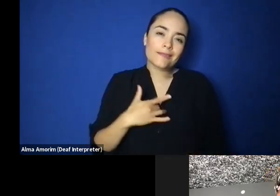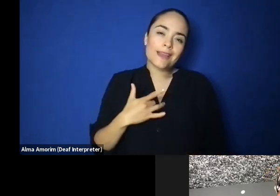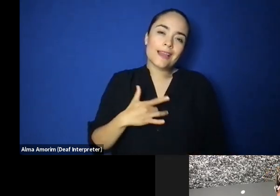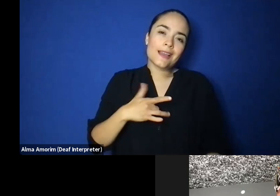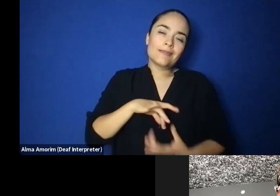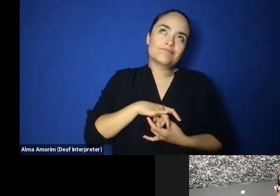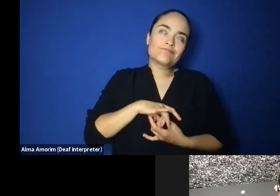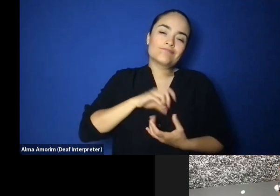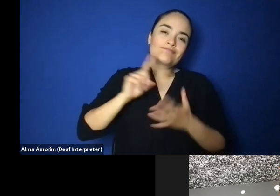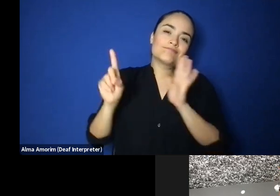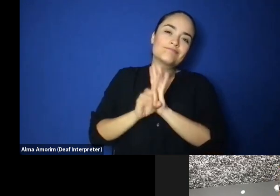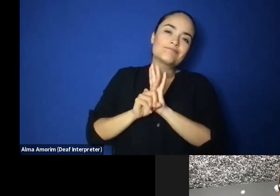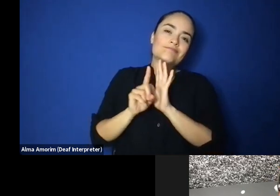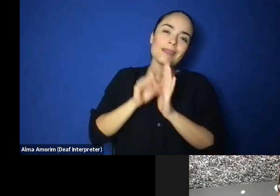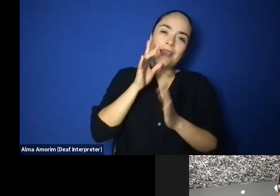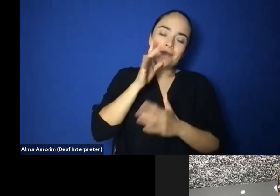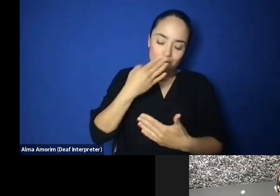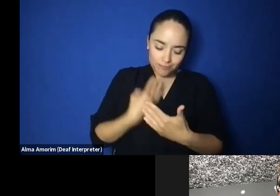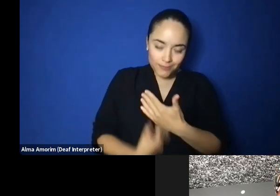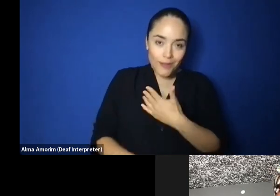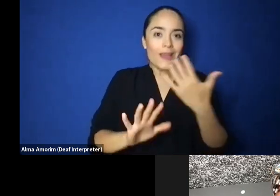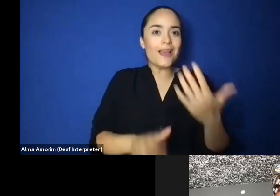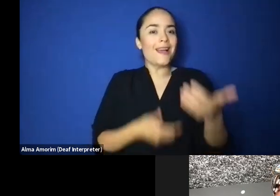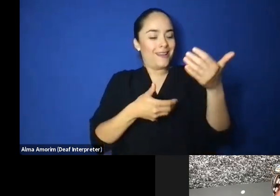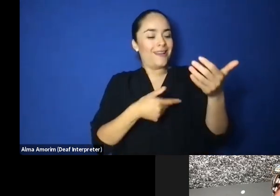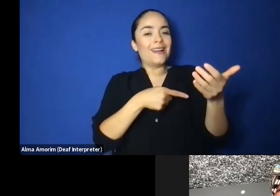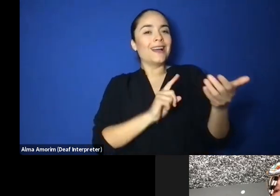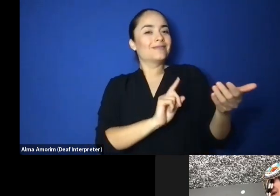in our culture, and our in our powwows you hear that heartbeat through the drum.